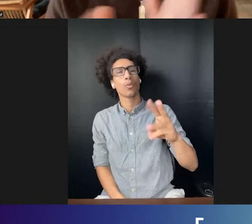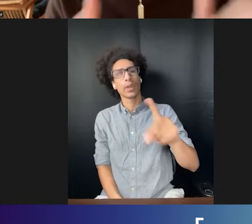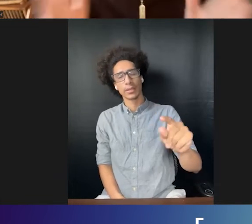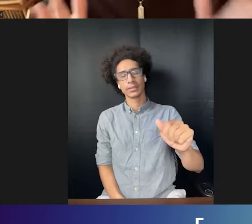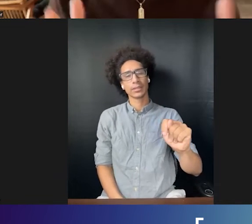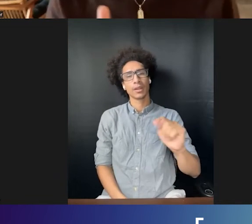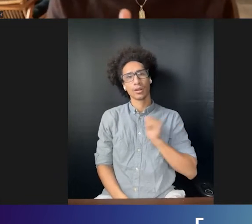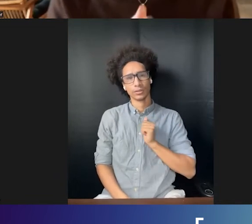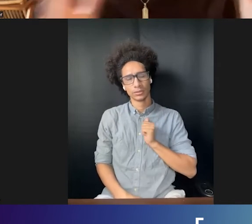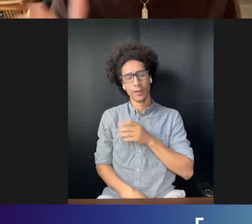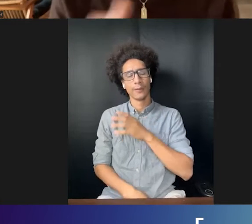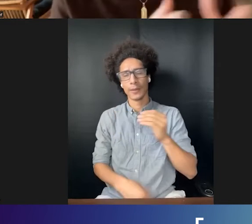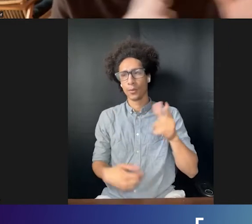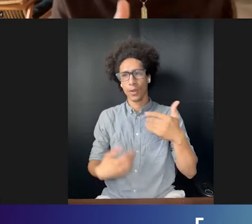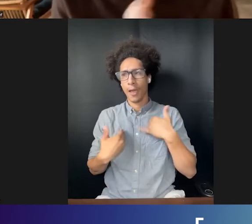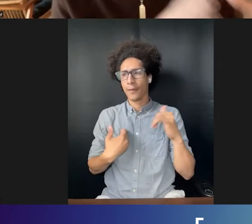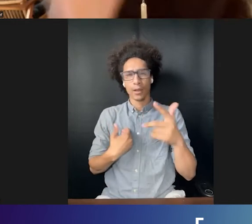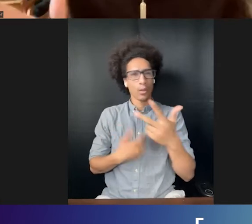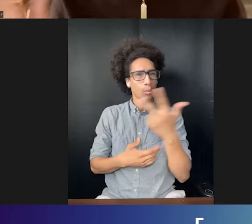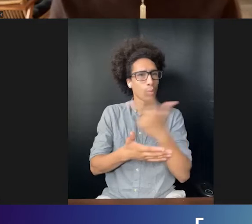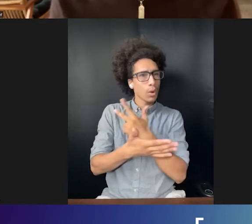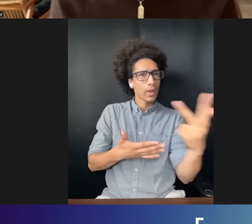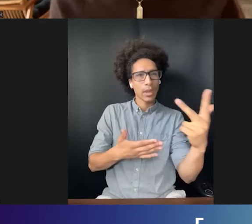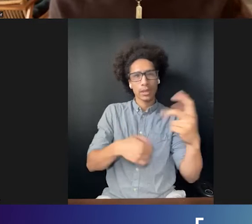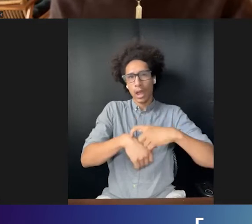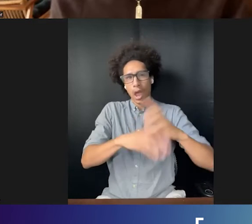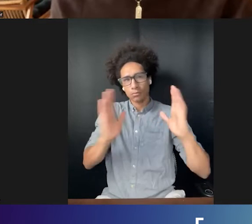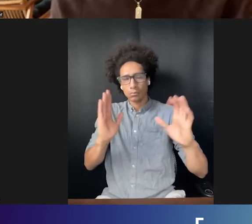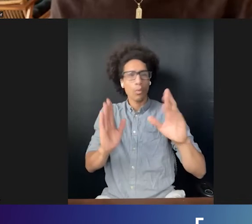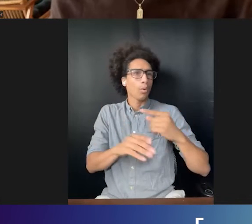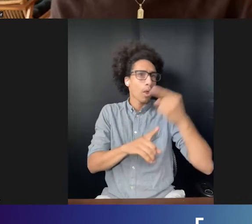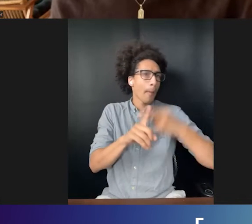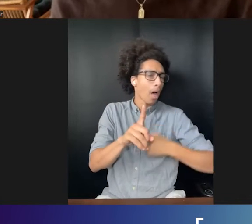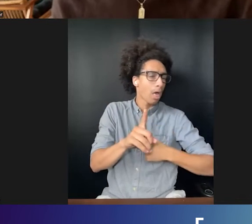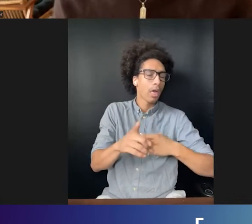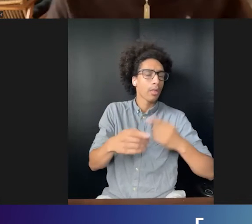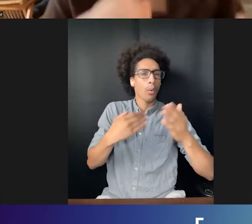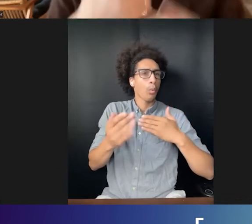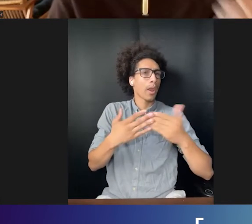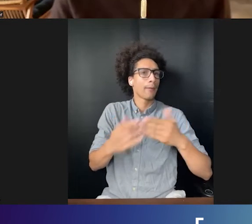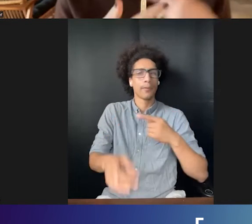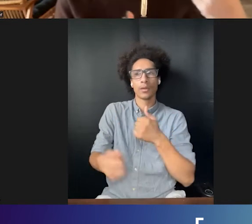three week window or month whatever that they were sort of pushing the film time with the Netflix launch to continue to generate